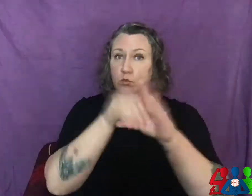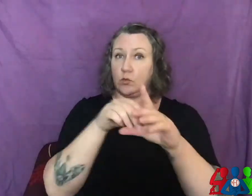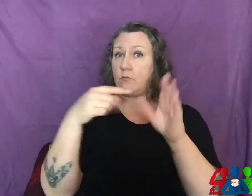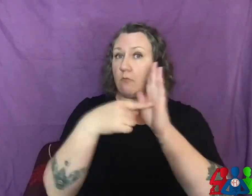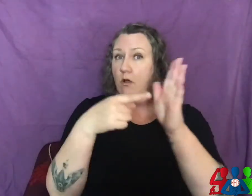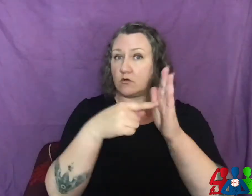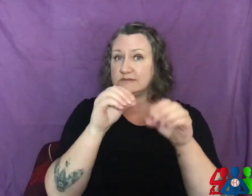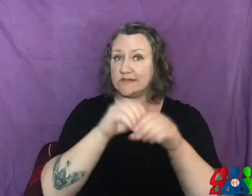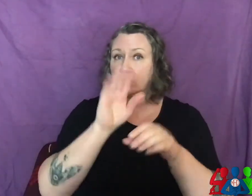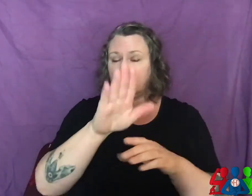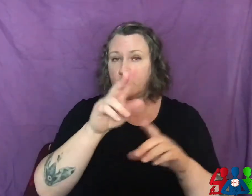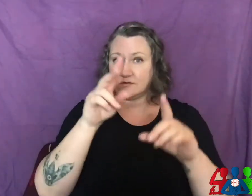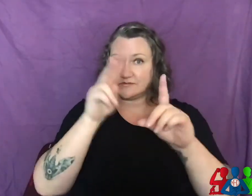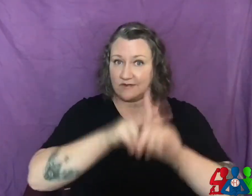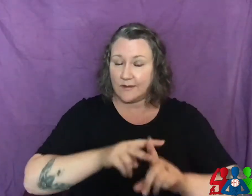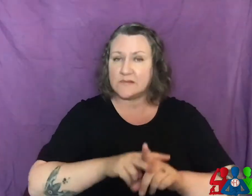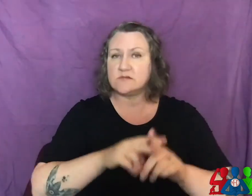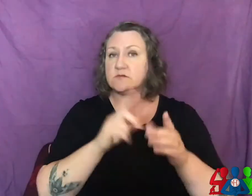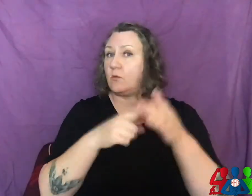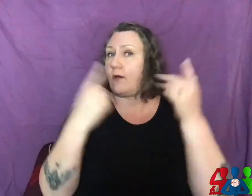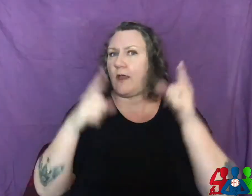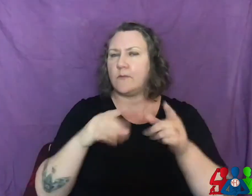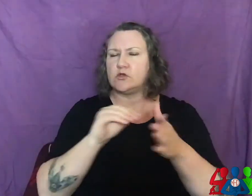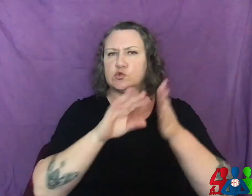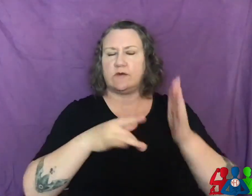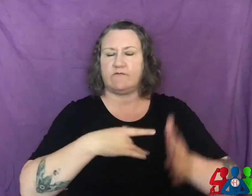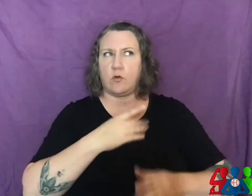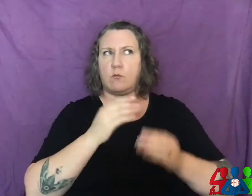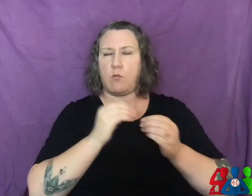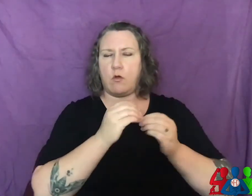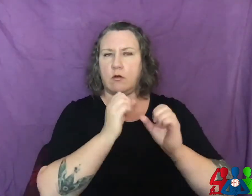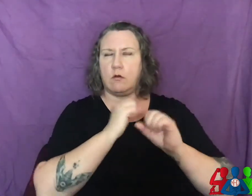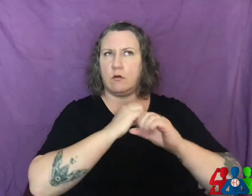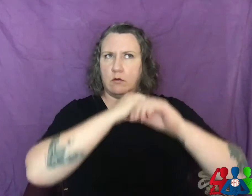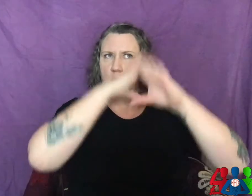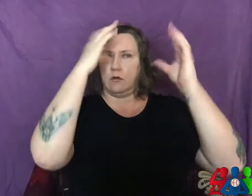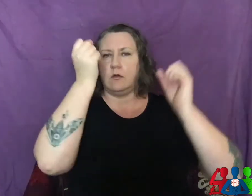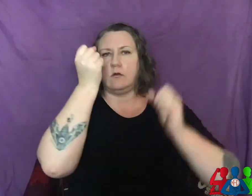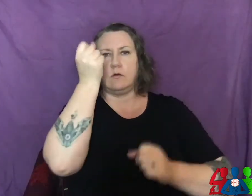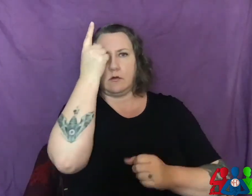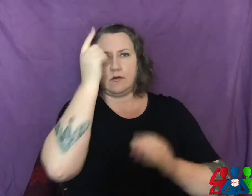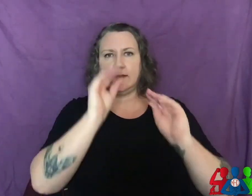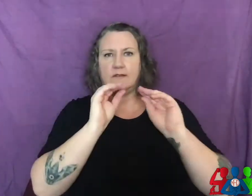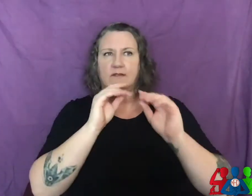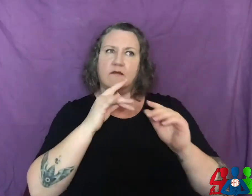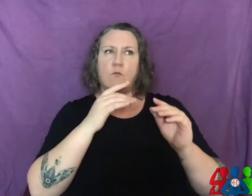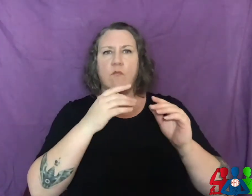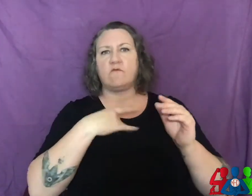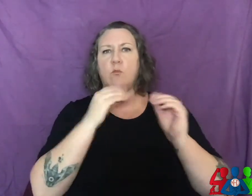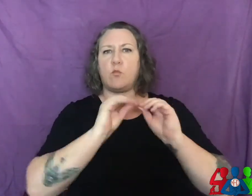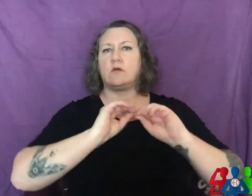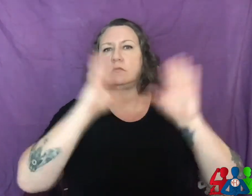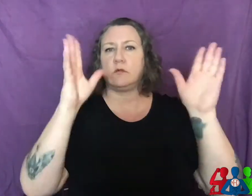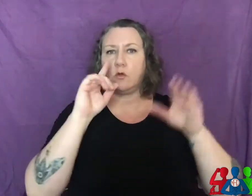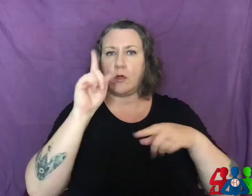it. When you include models in your assignments, your students will feel that they have a